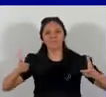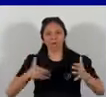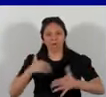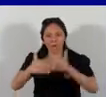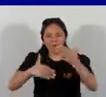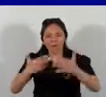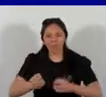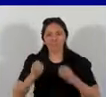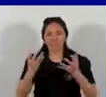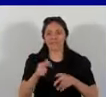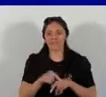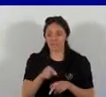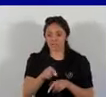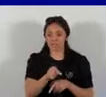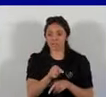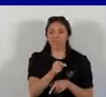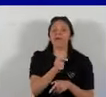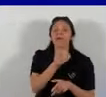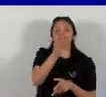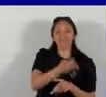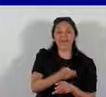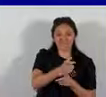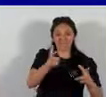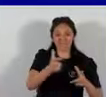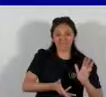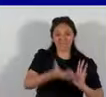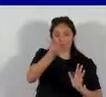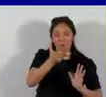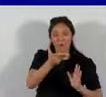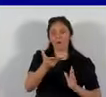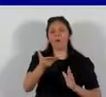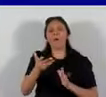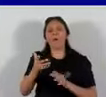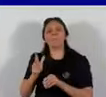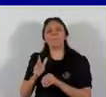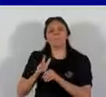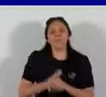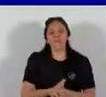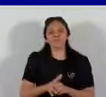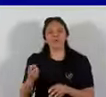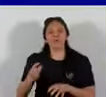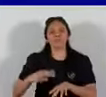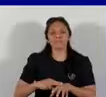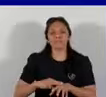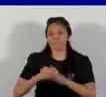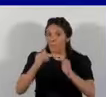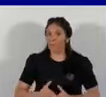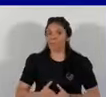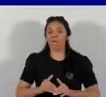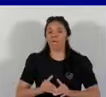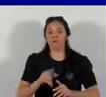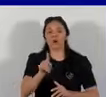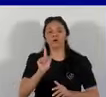There will be greater contacts Of high growth rates, of less